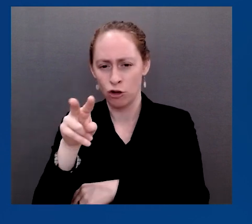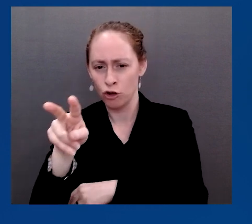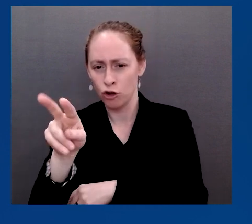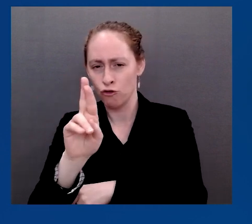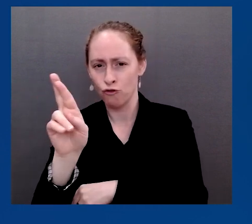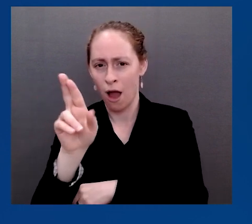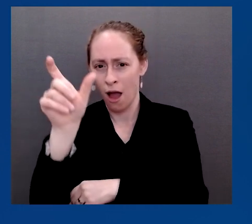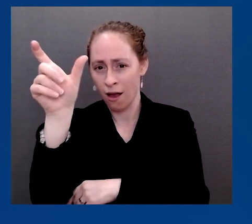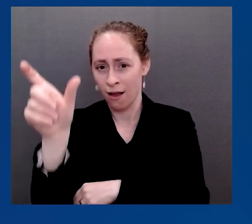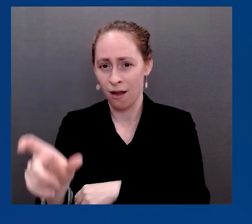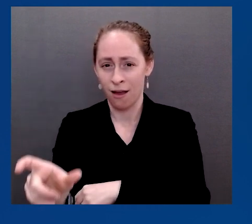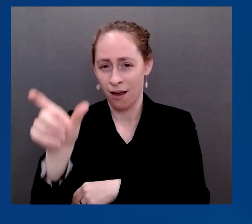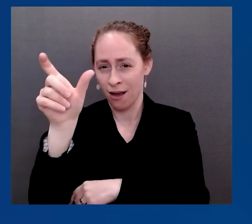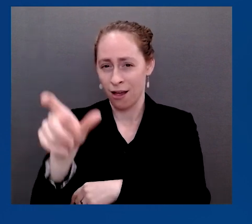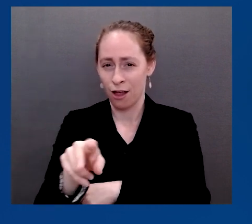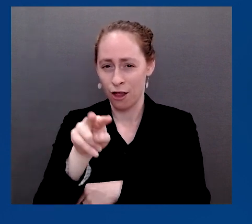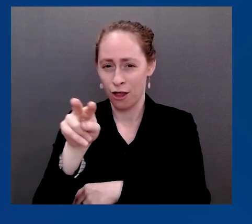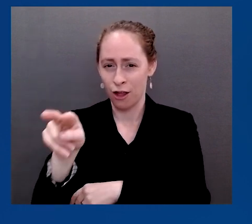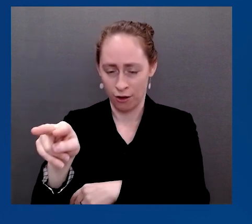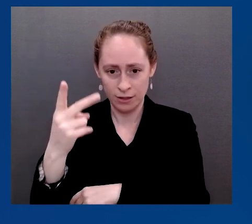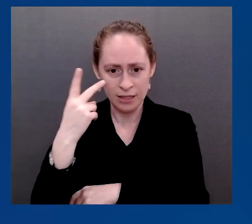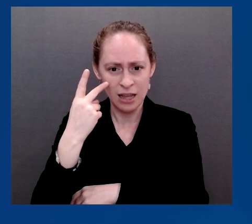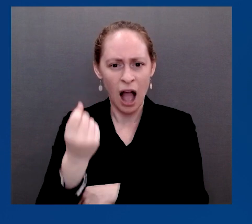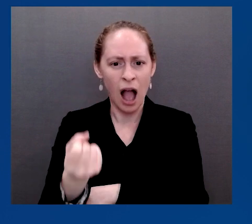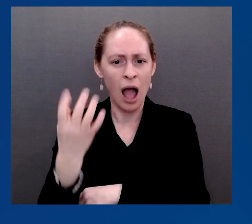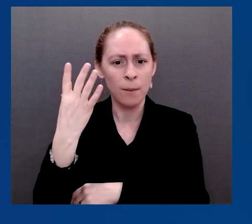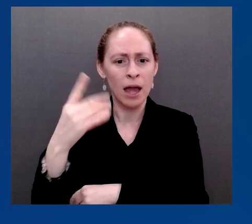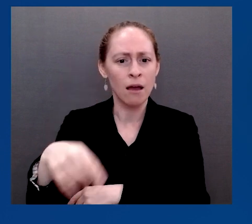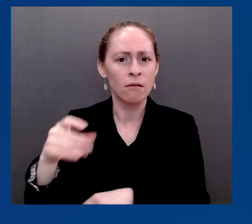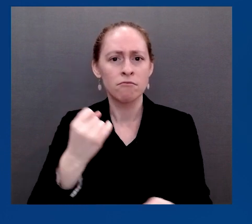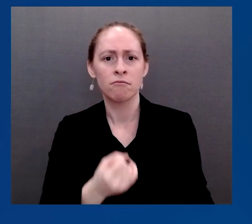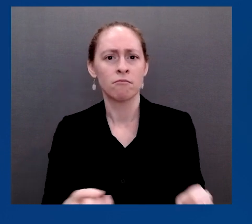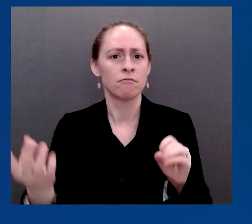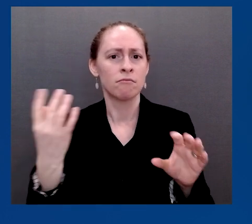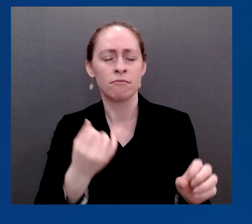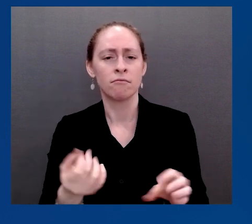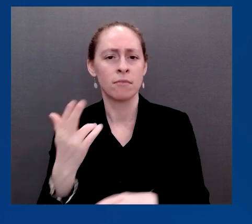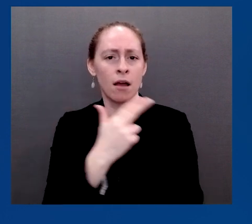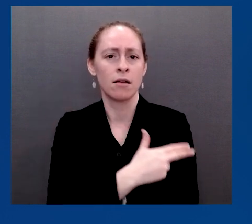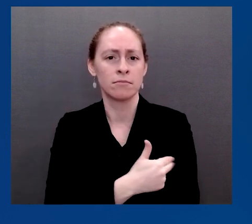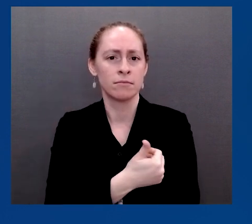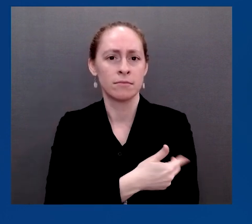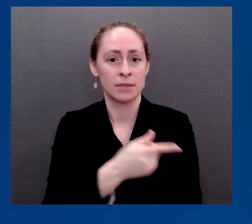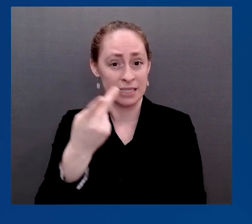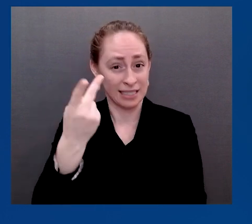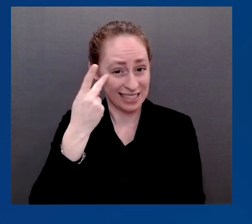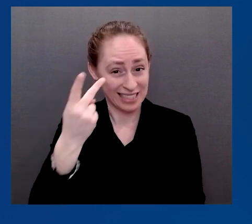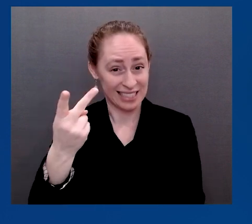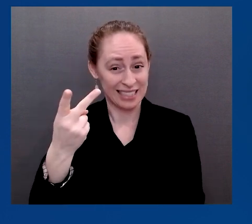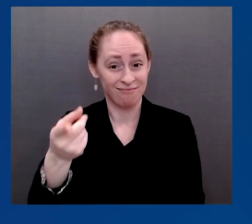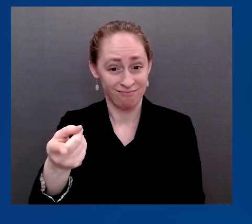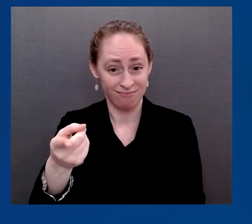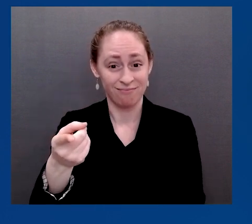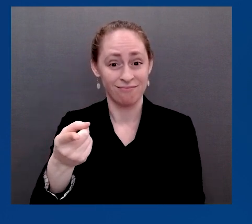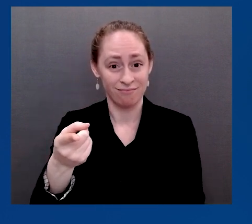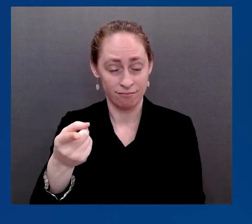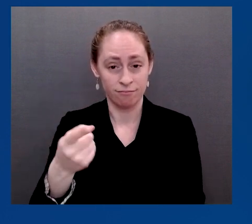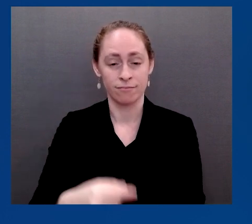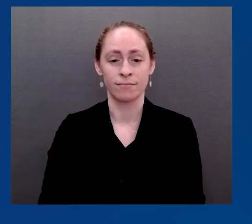and look at two doses of the Pfizer BioNTech either at 2 to 4 weeks or 10 to 14 weeks,